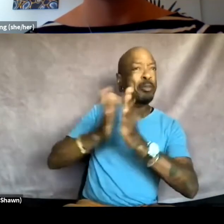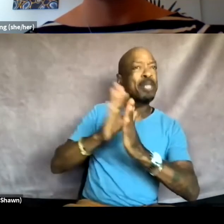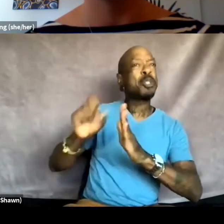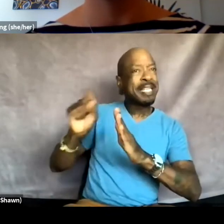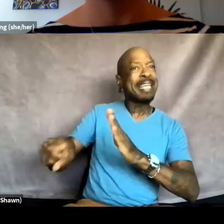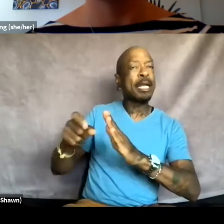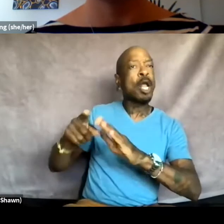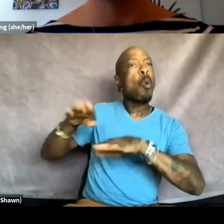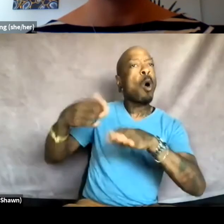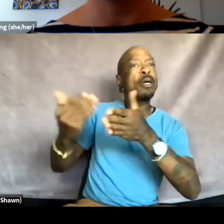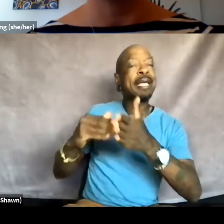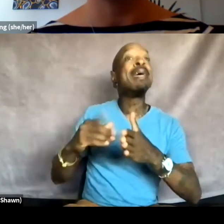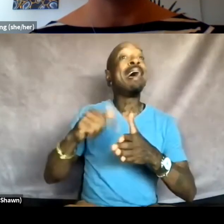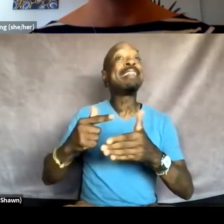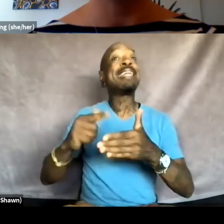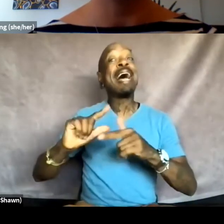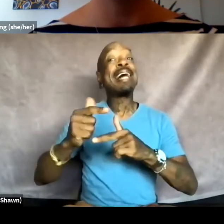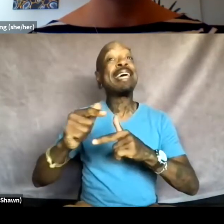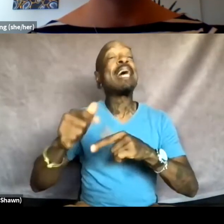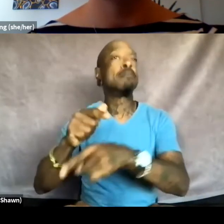scene was walking again and I hope that when we.